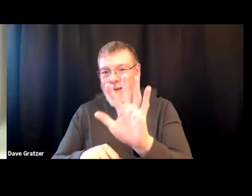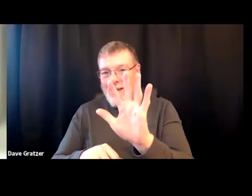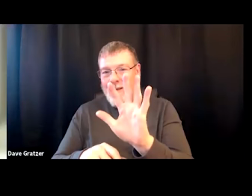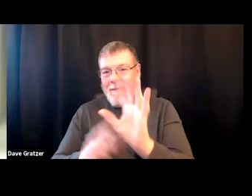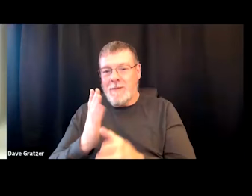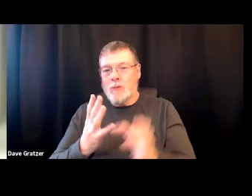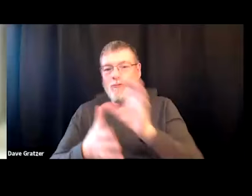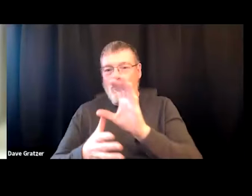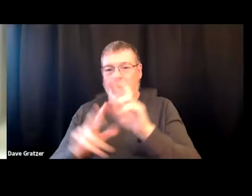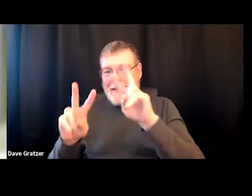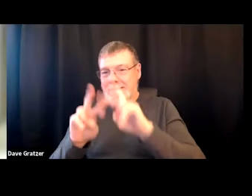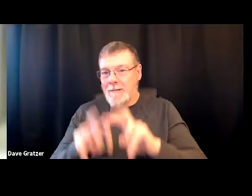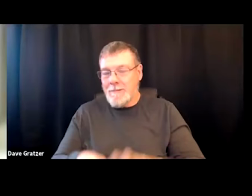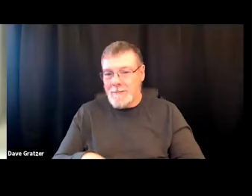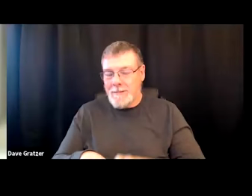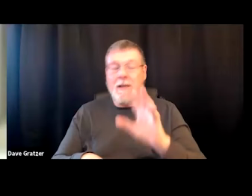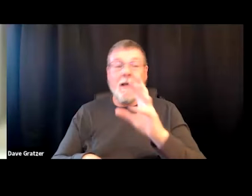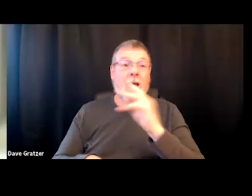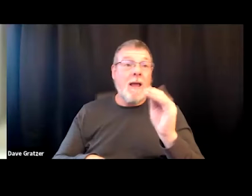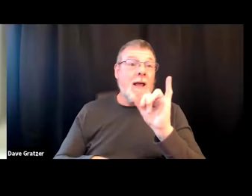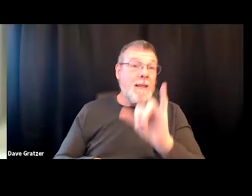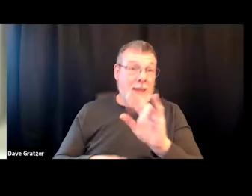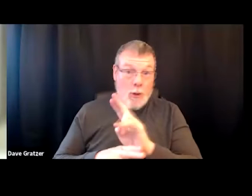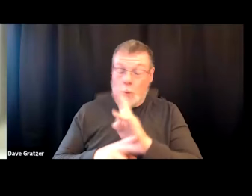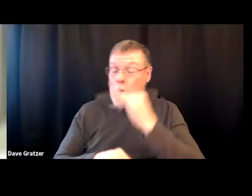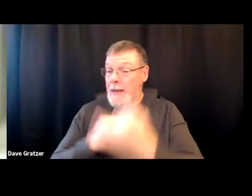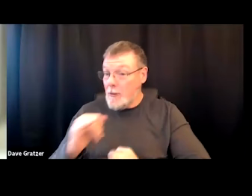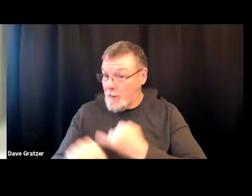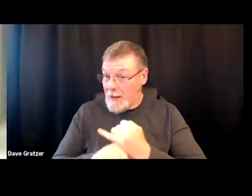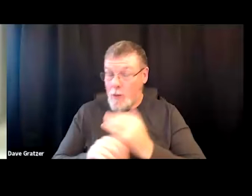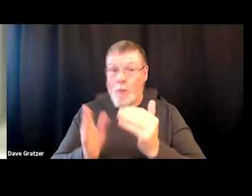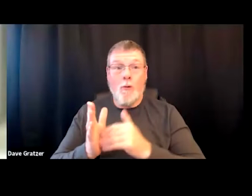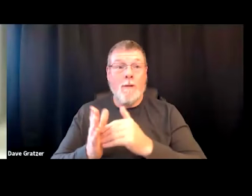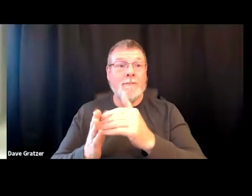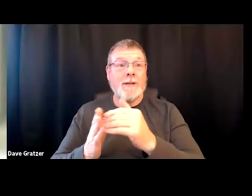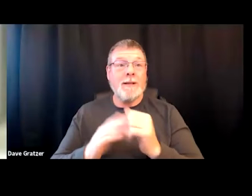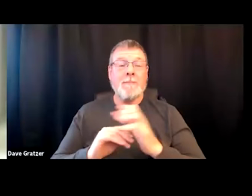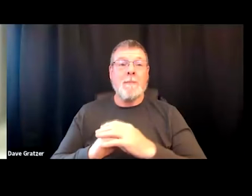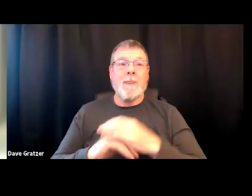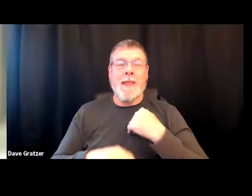And this has also been used internationally quite a bit. There's 11 scored items.